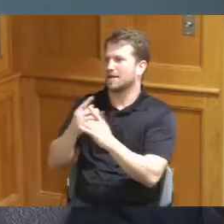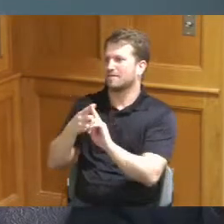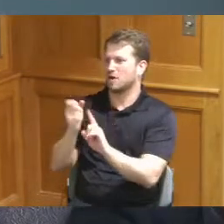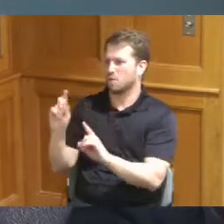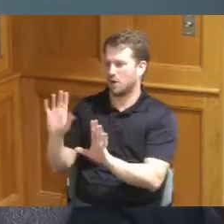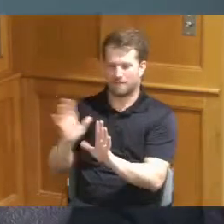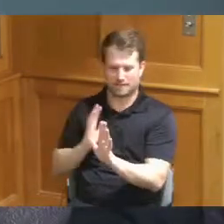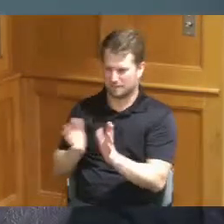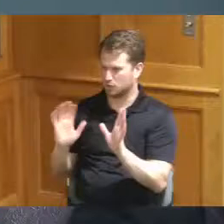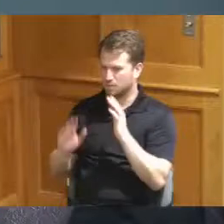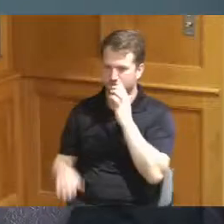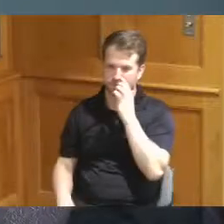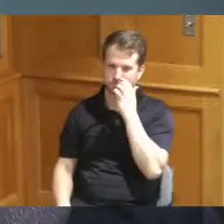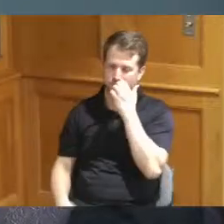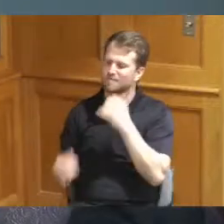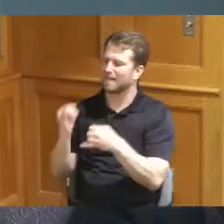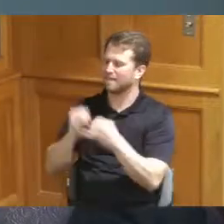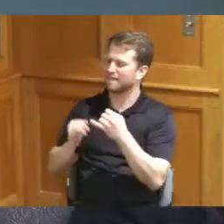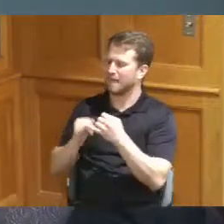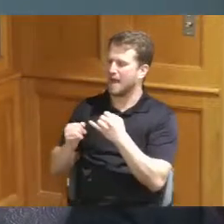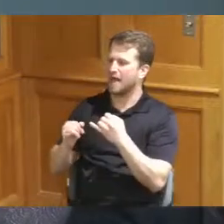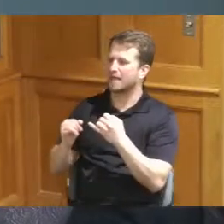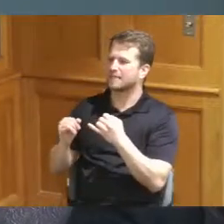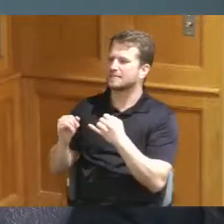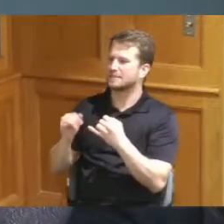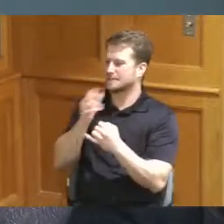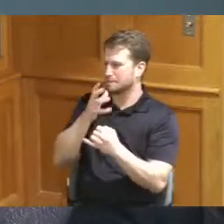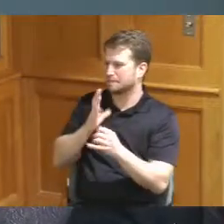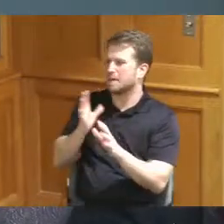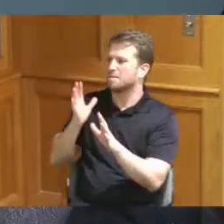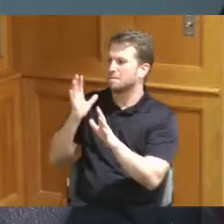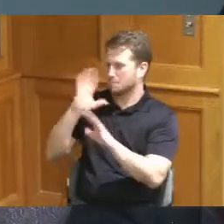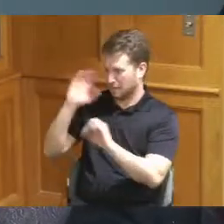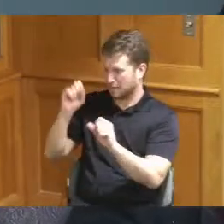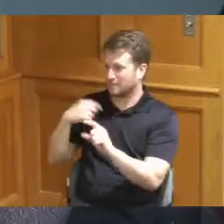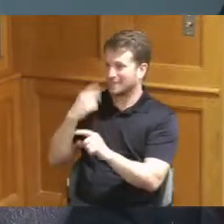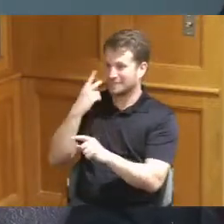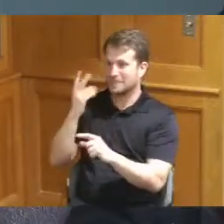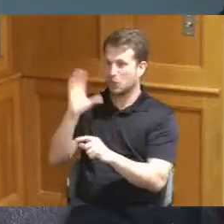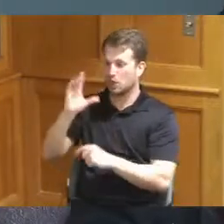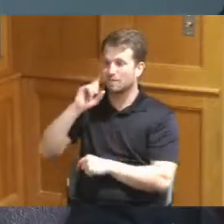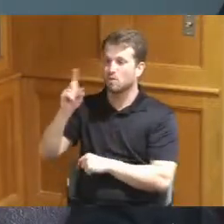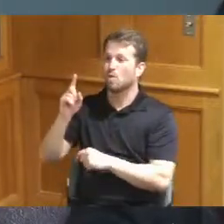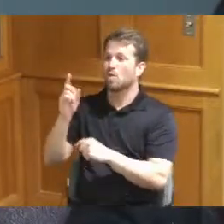lastly Madam President as we look at solution for homelessness I mean I do agree that some